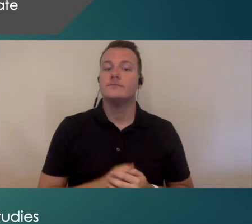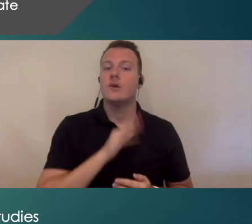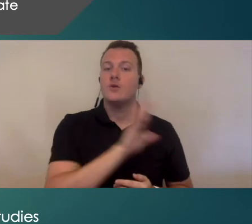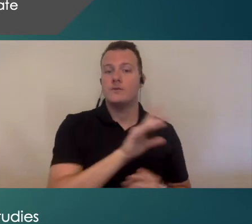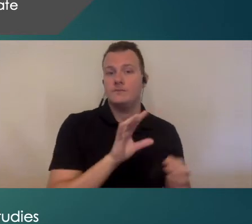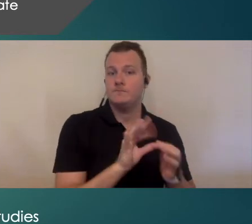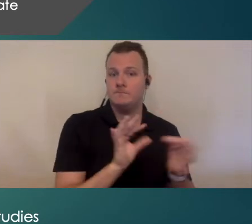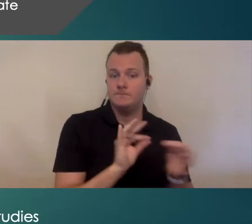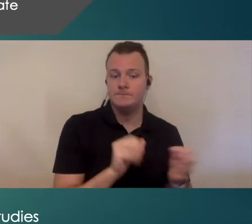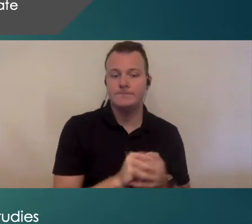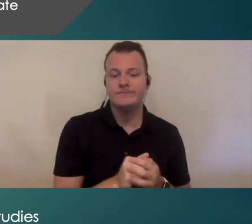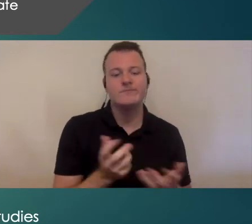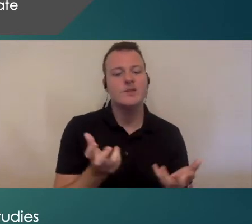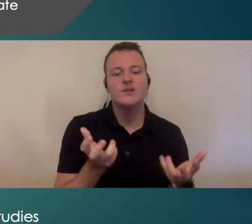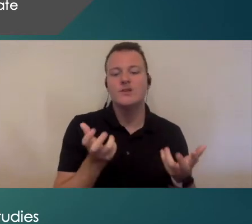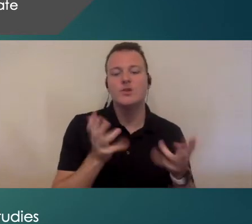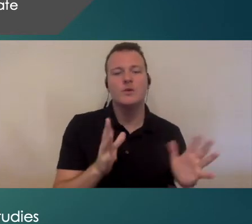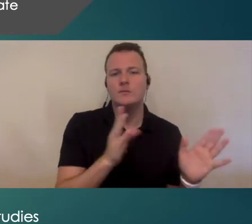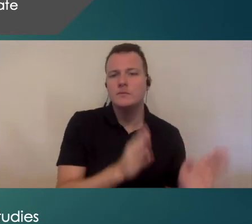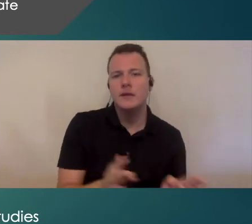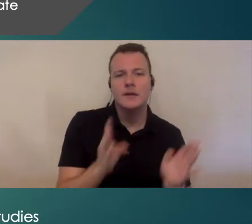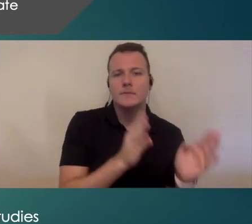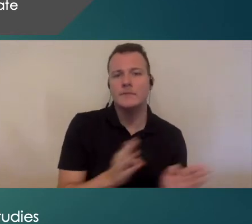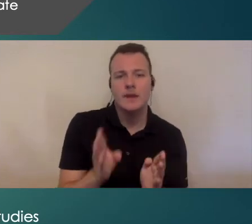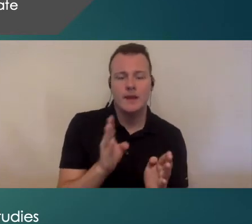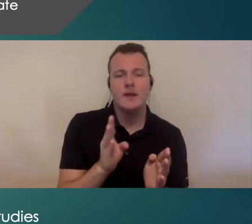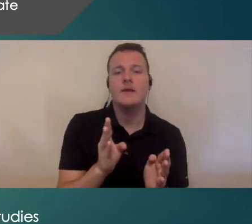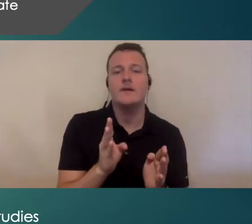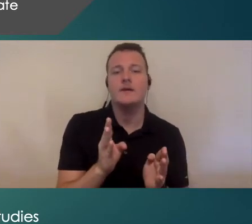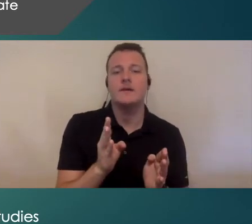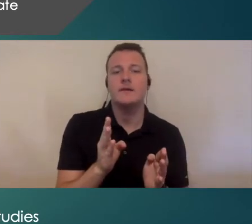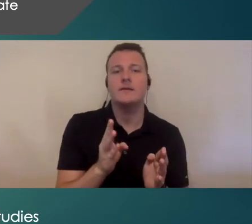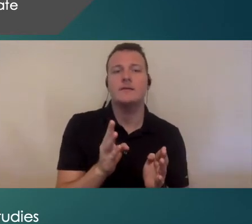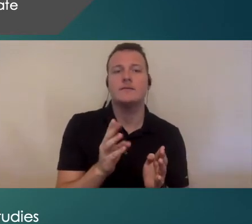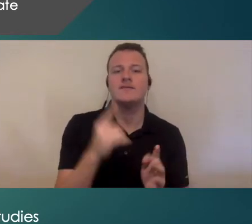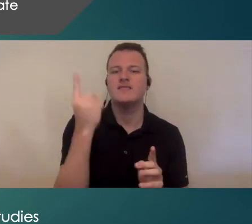was, you really don't want to plan anything around your interview in case